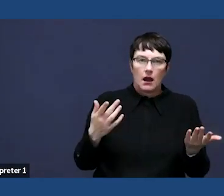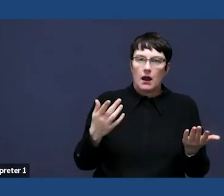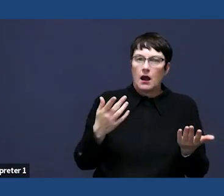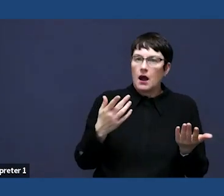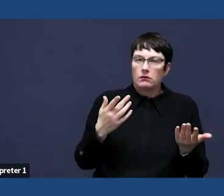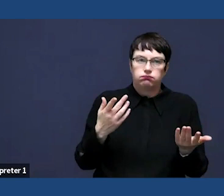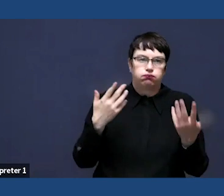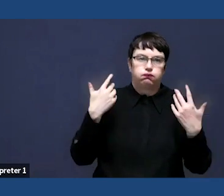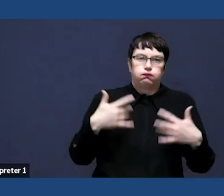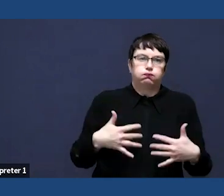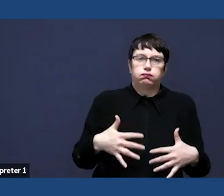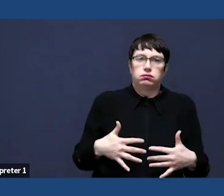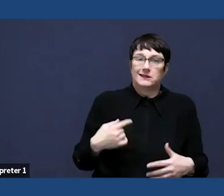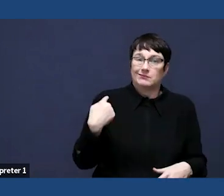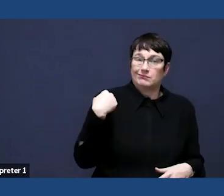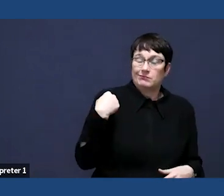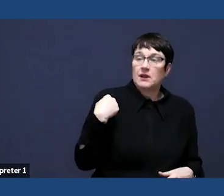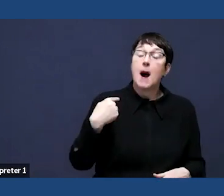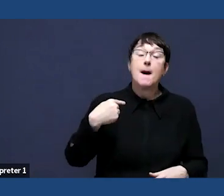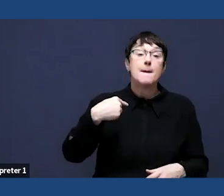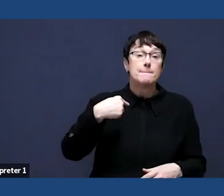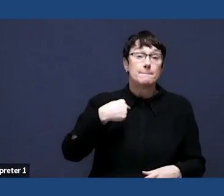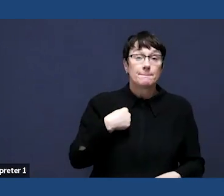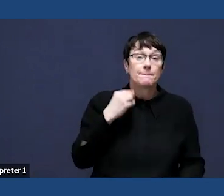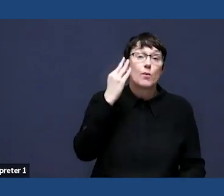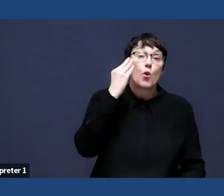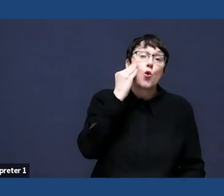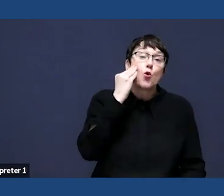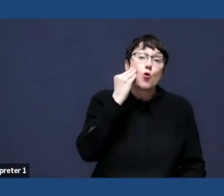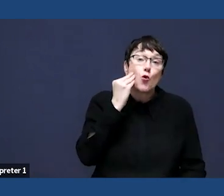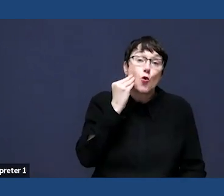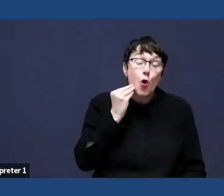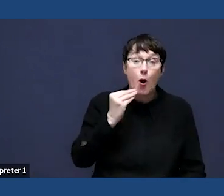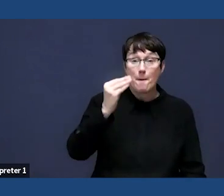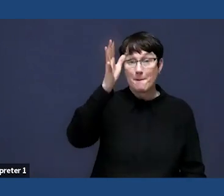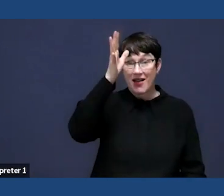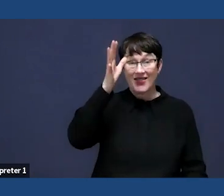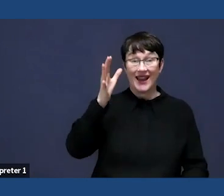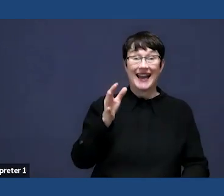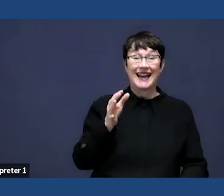She painted a picture.